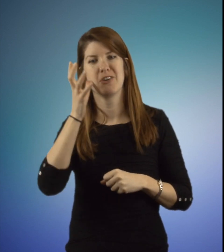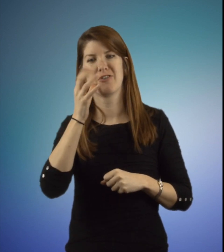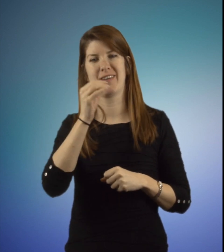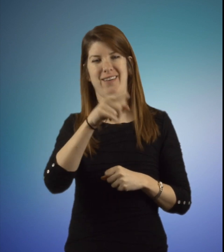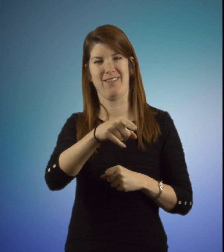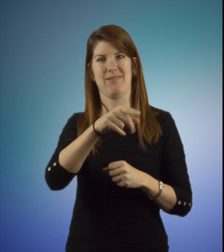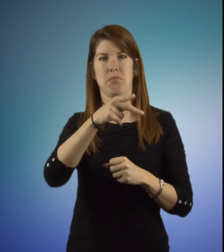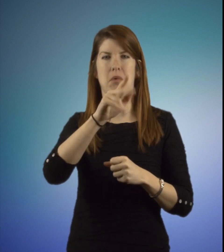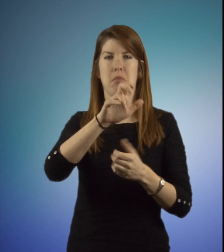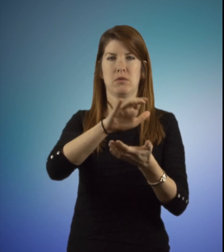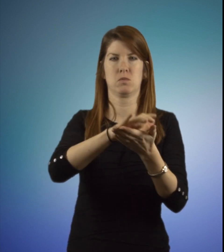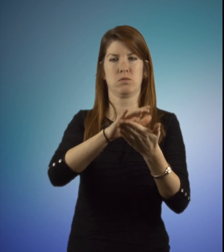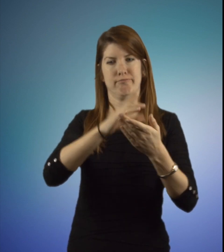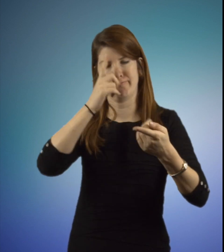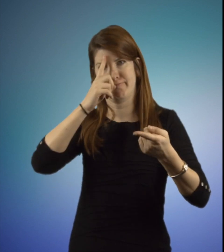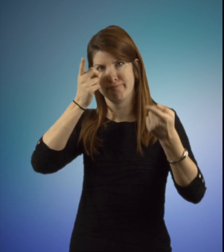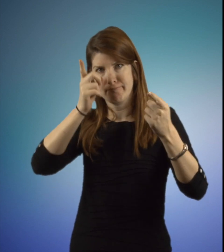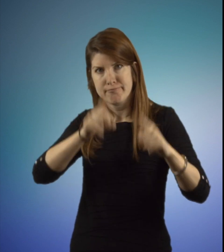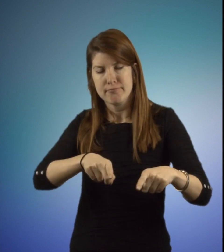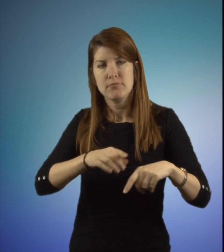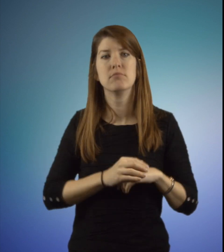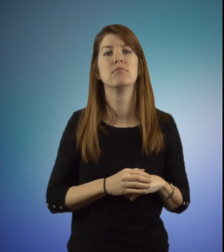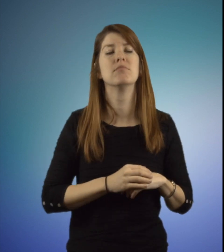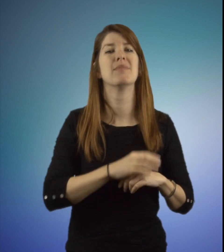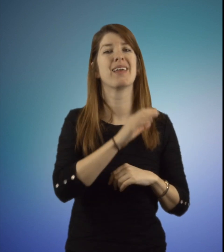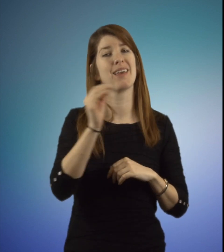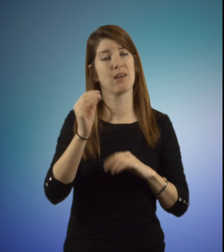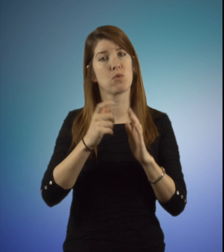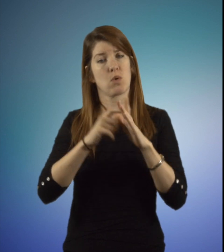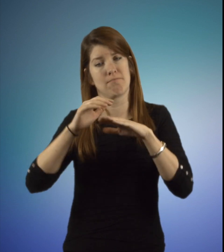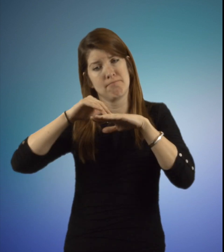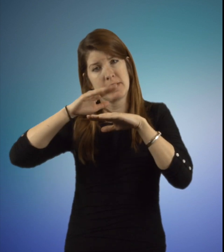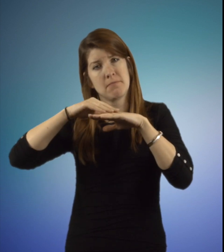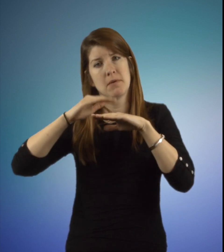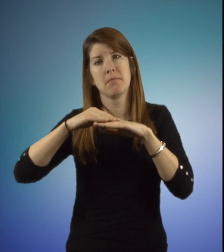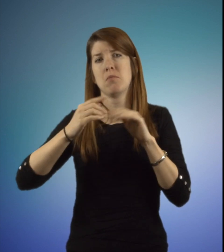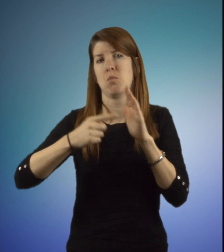and the public agency agree otherwise and it must occur